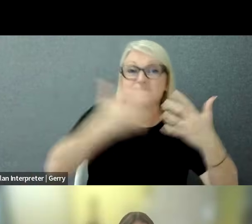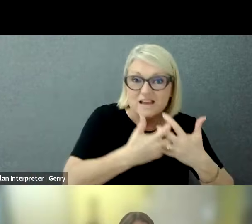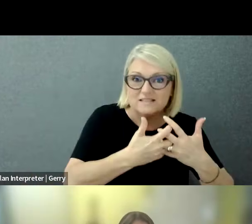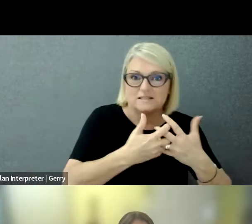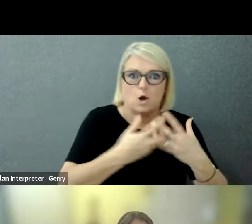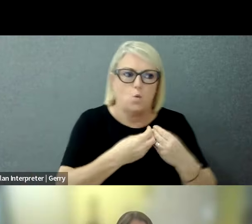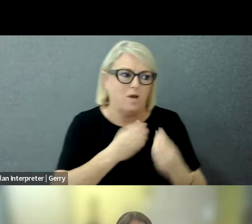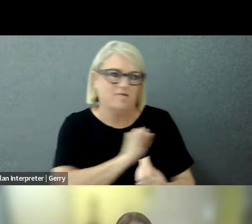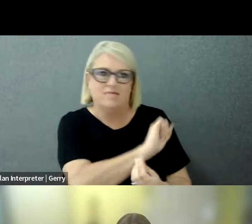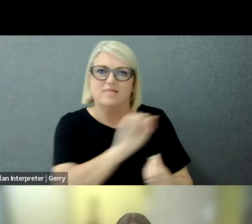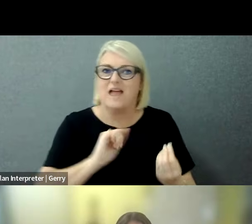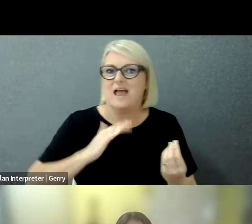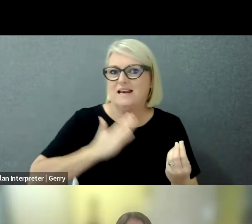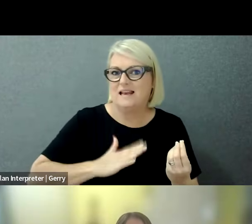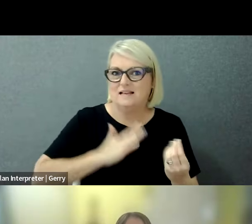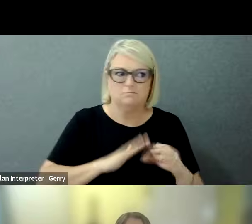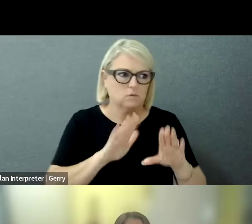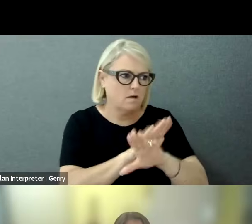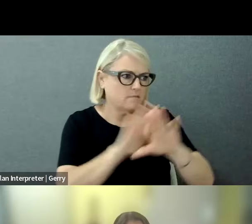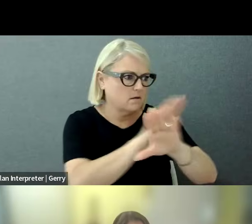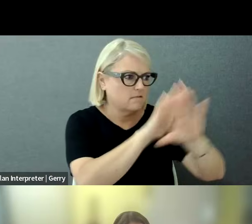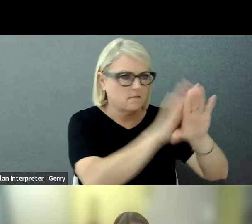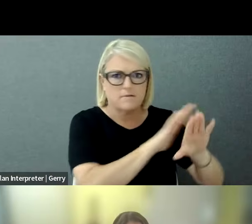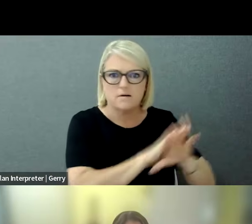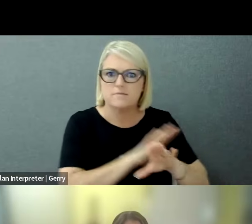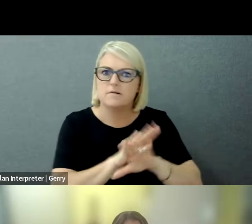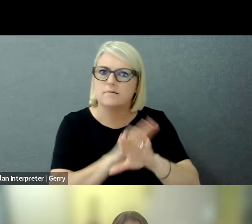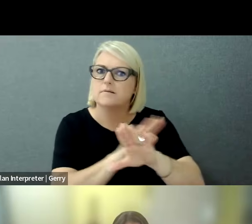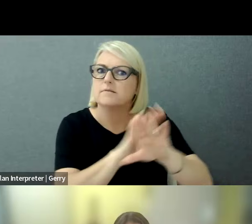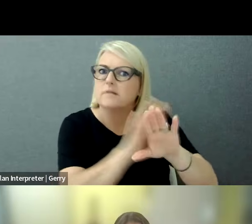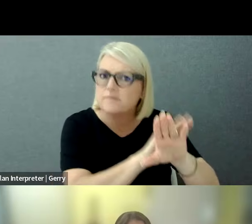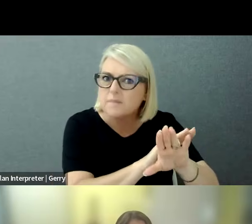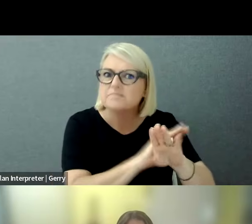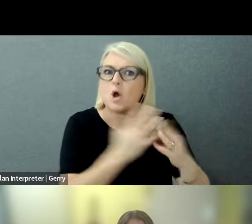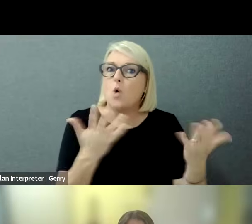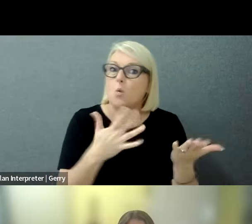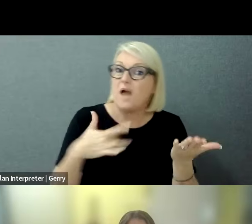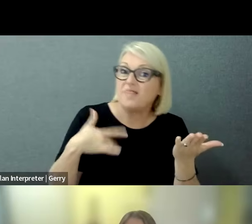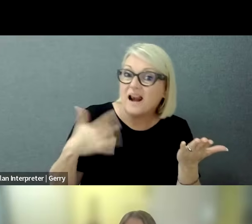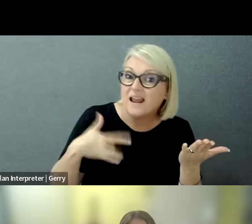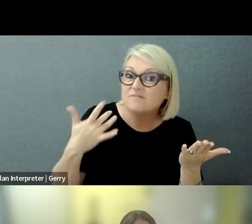families, where they are and within the resources that are available. Caroline is right. This is not